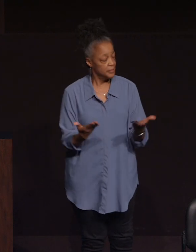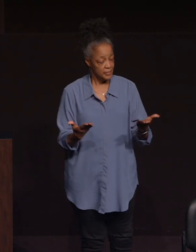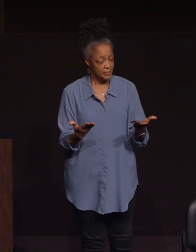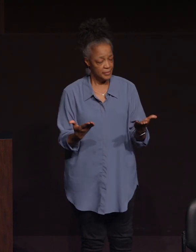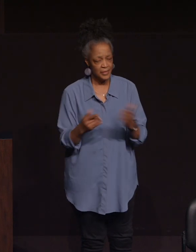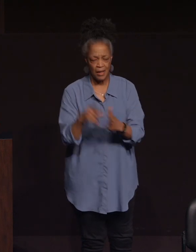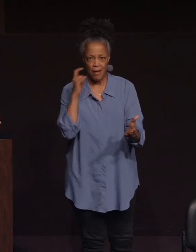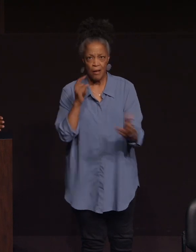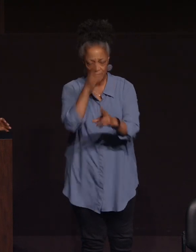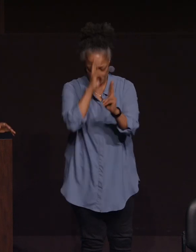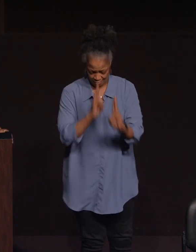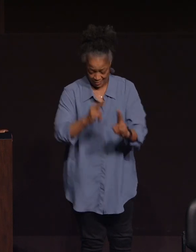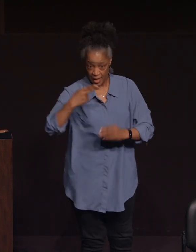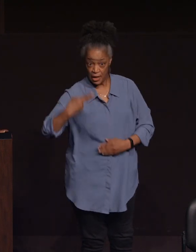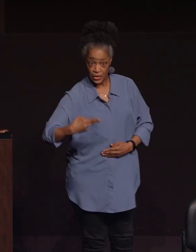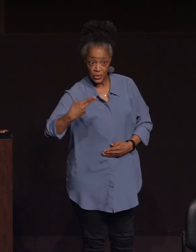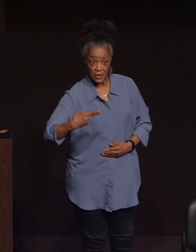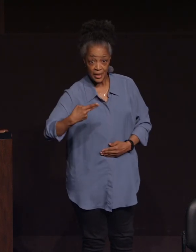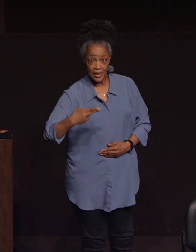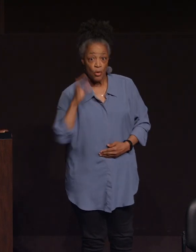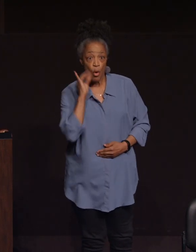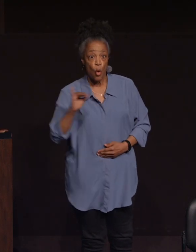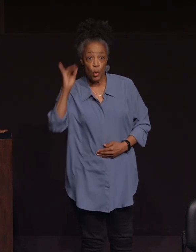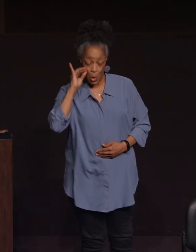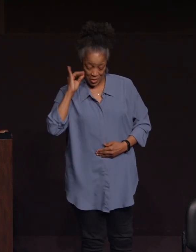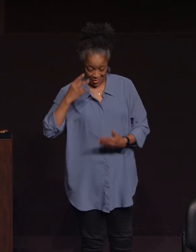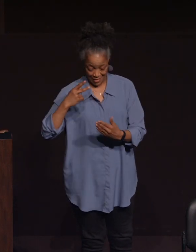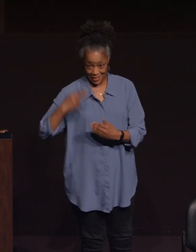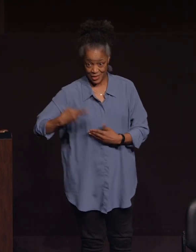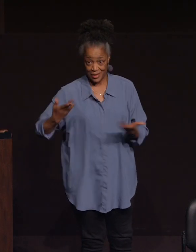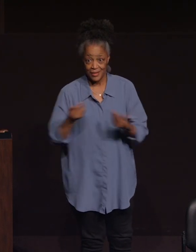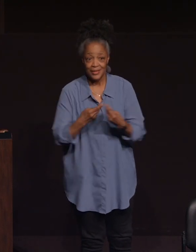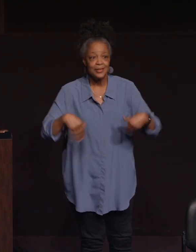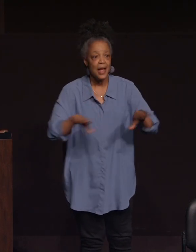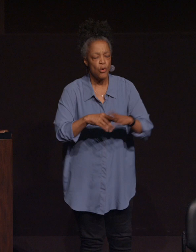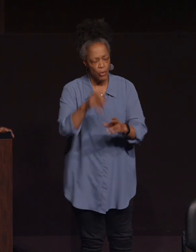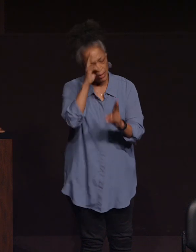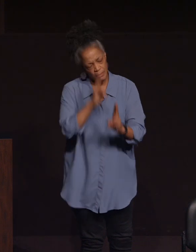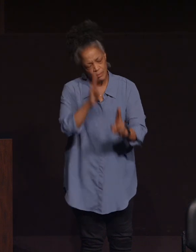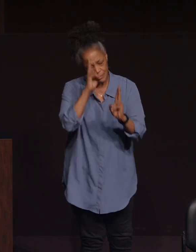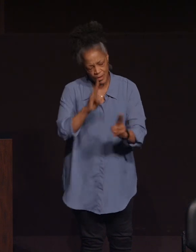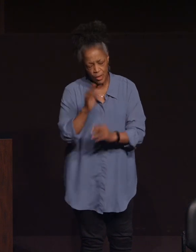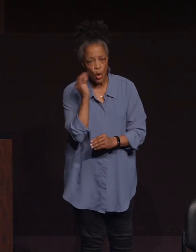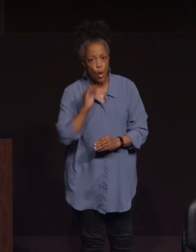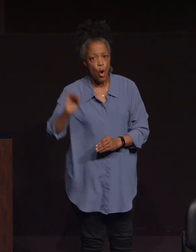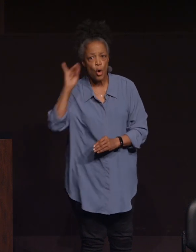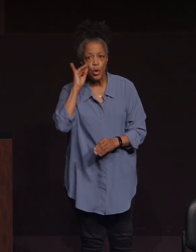In acknowledging the history, the Ohlone history of this land, we acknowledge that Ohlone people are thriving members